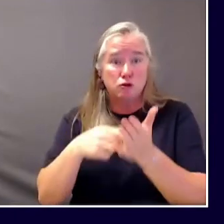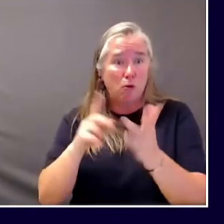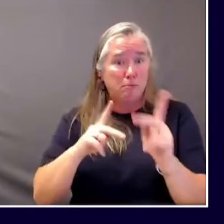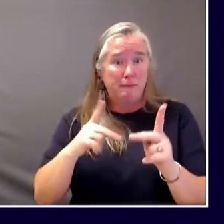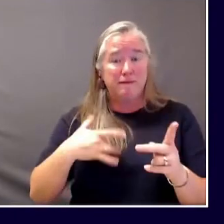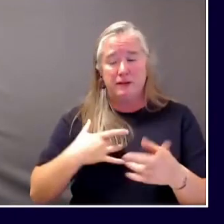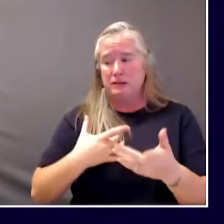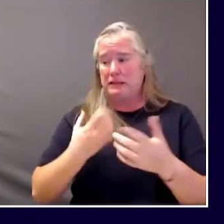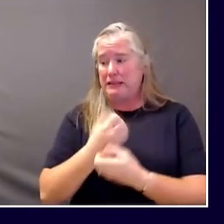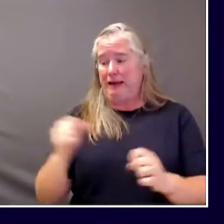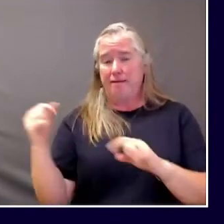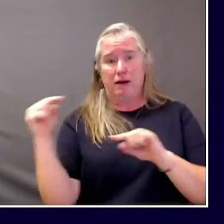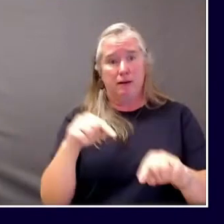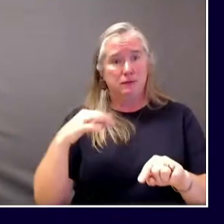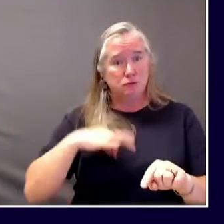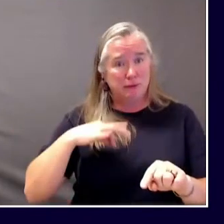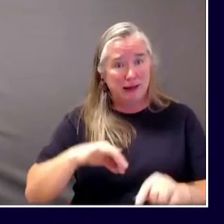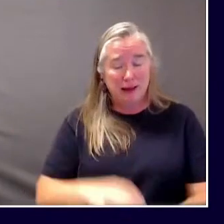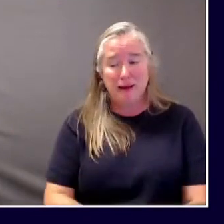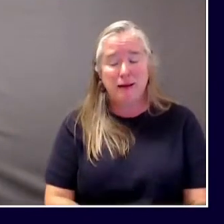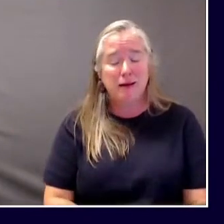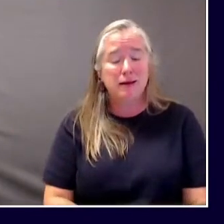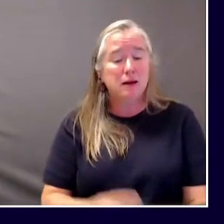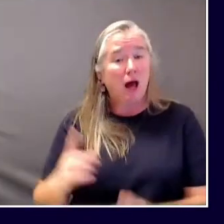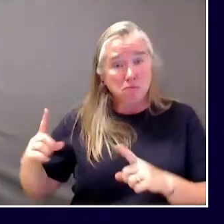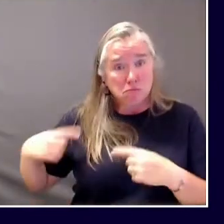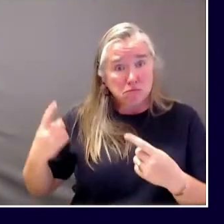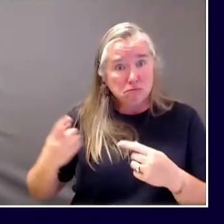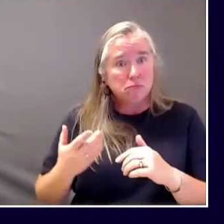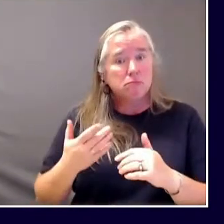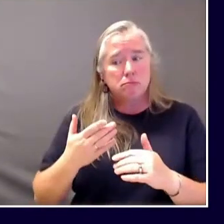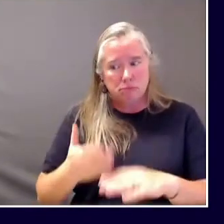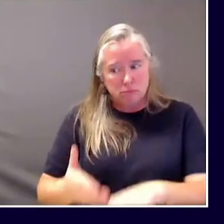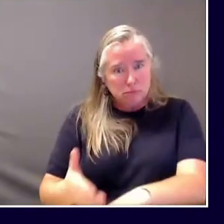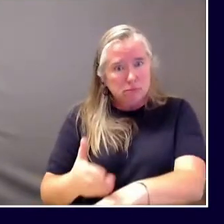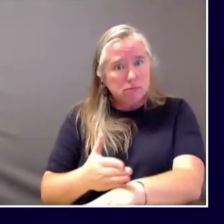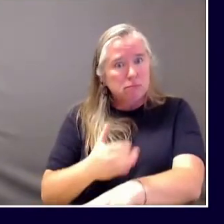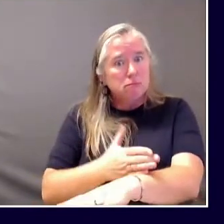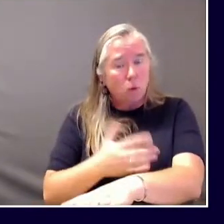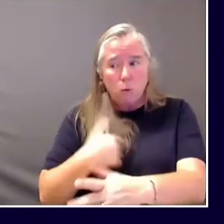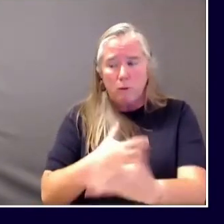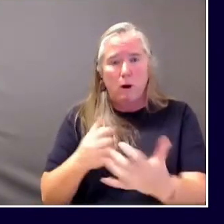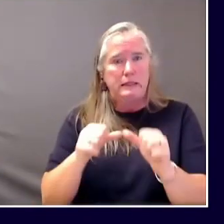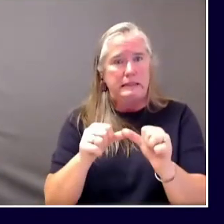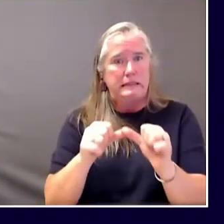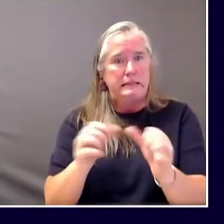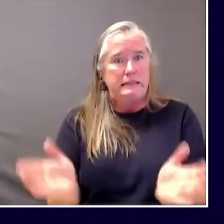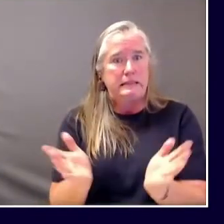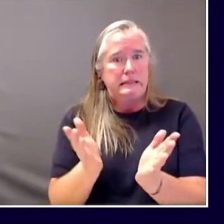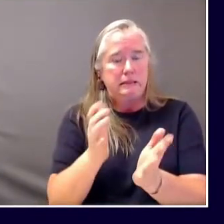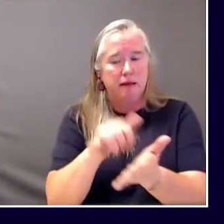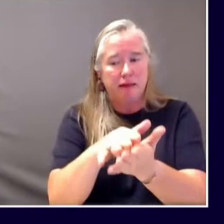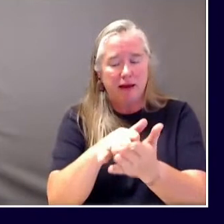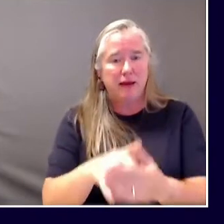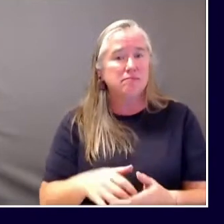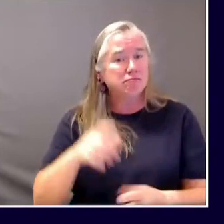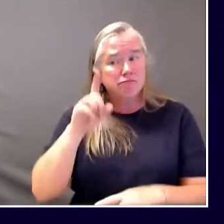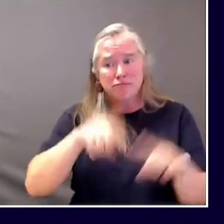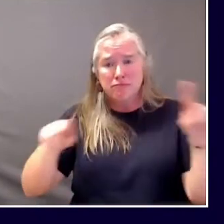trajectory one key businesses